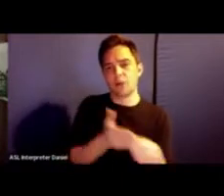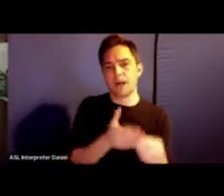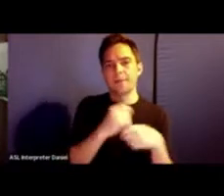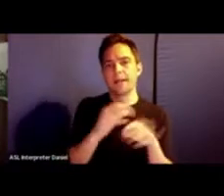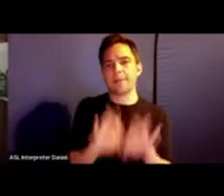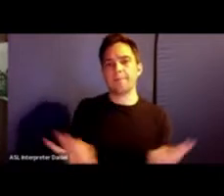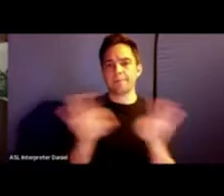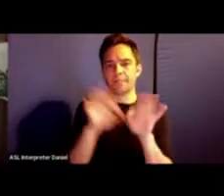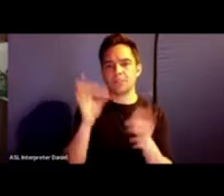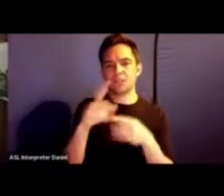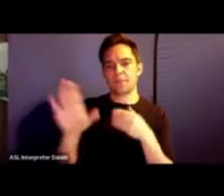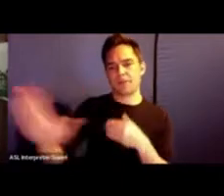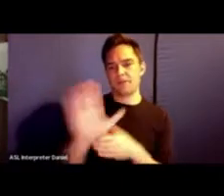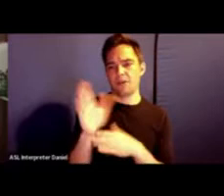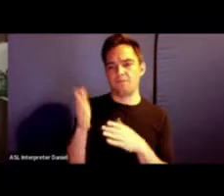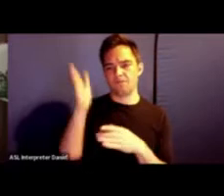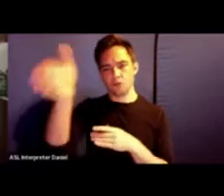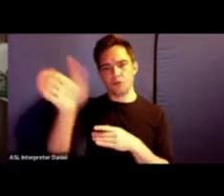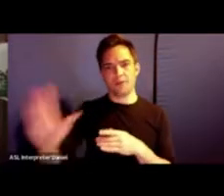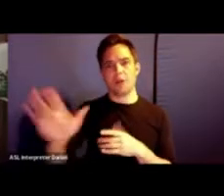future and their life. Next slide, please.